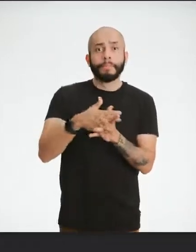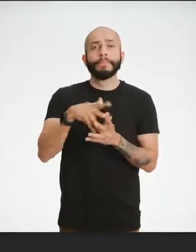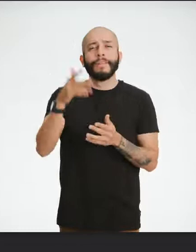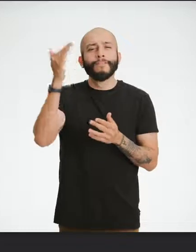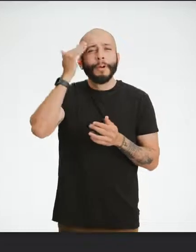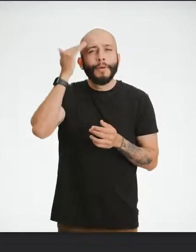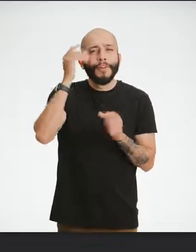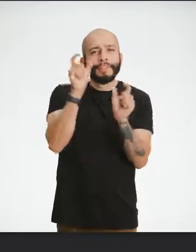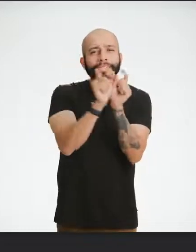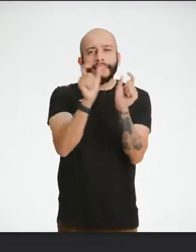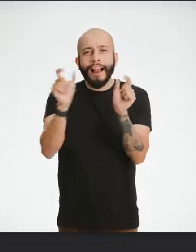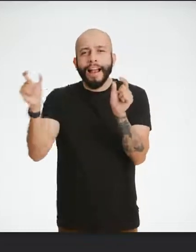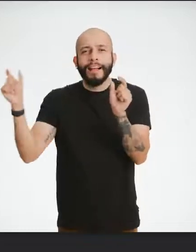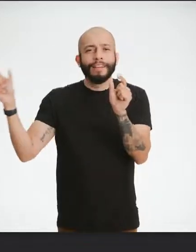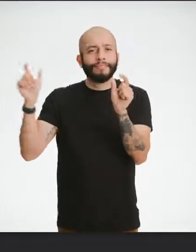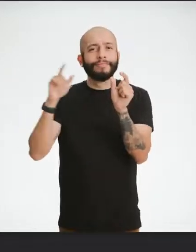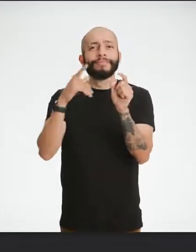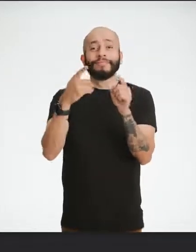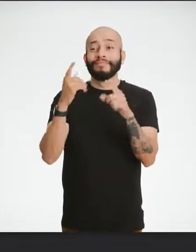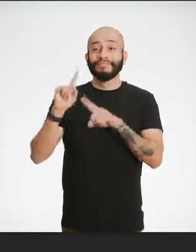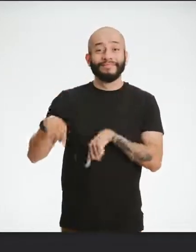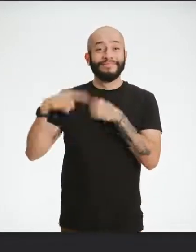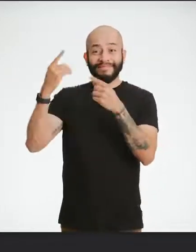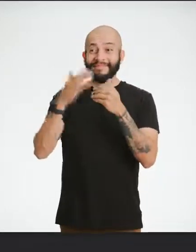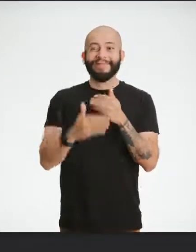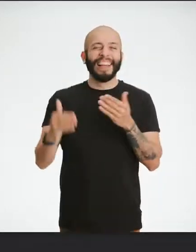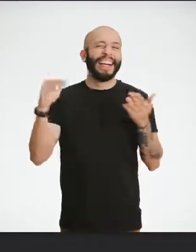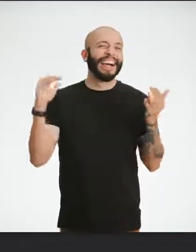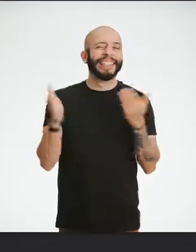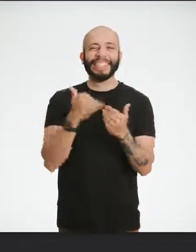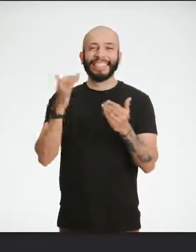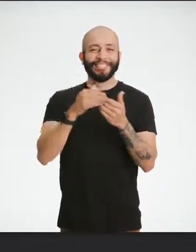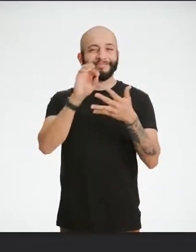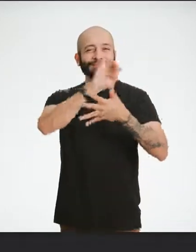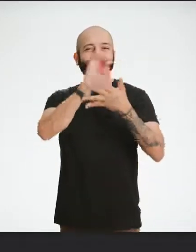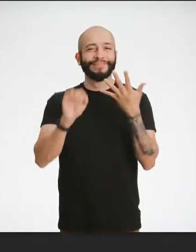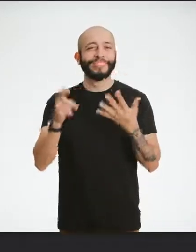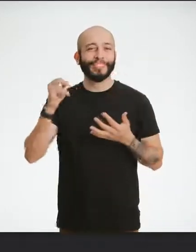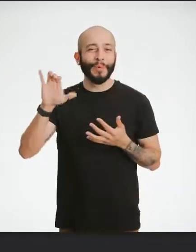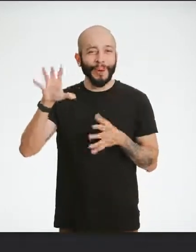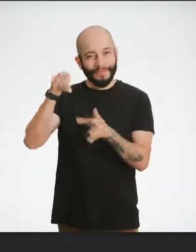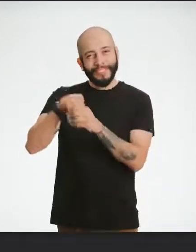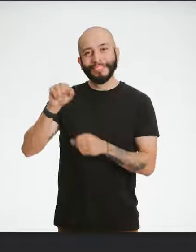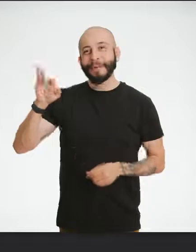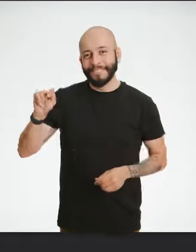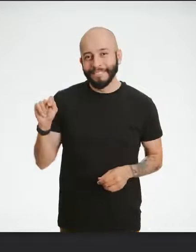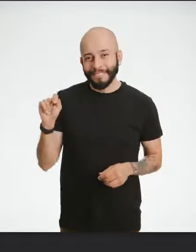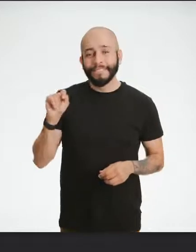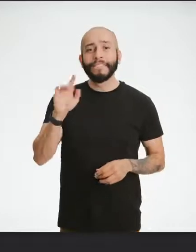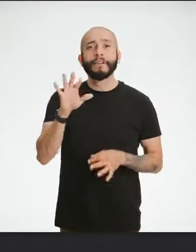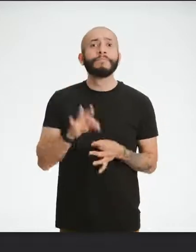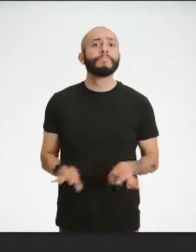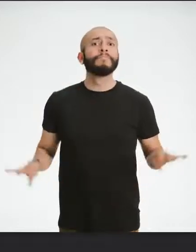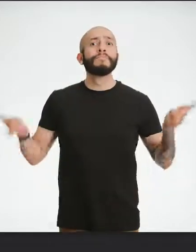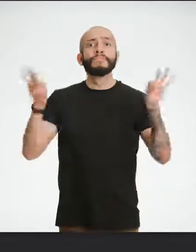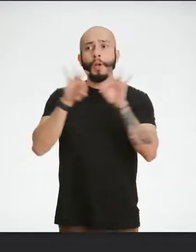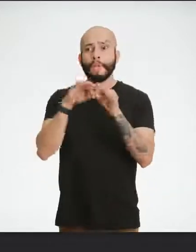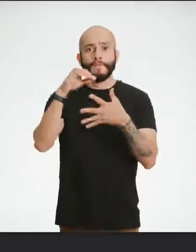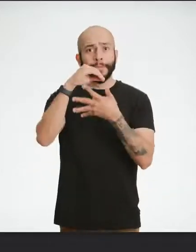By adopting familiar syntax and using more natural keywords, writing generic code in Swift has never been easier.